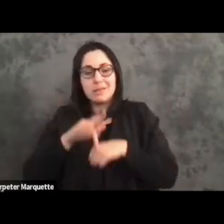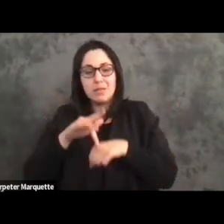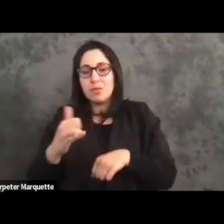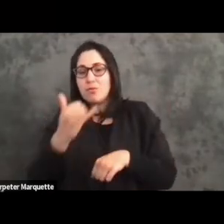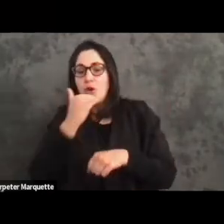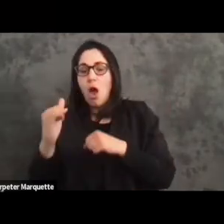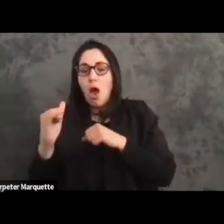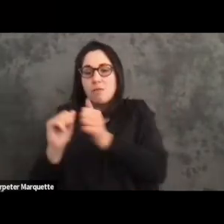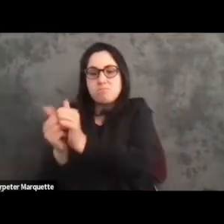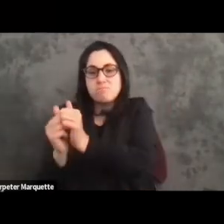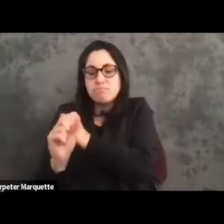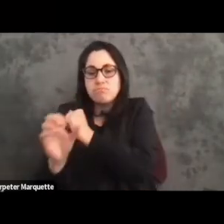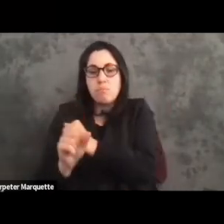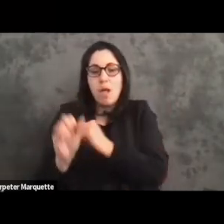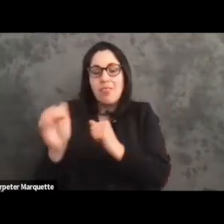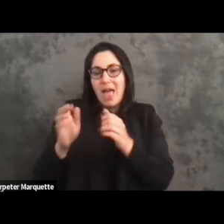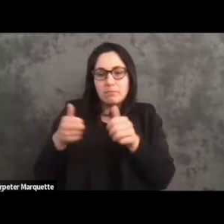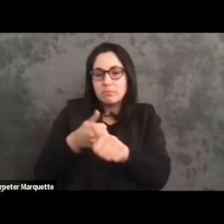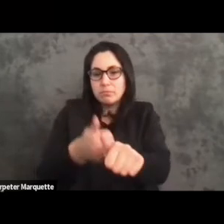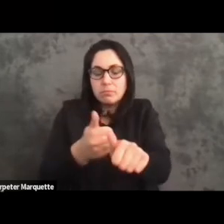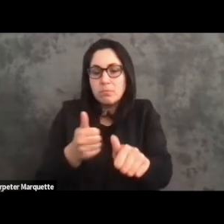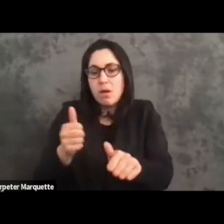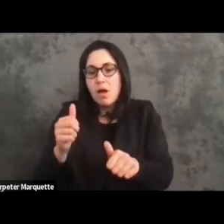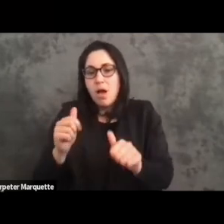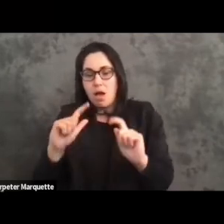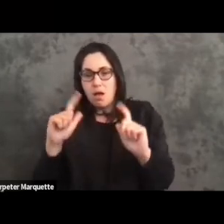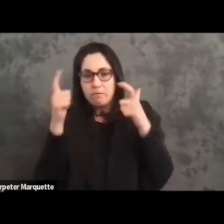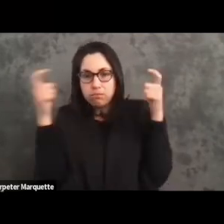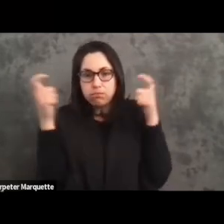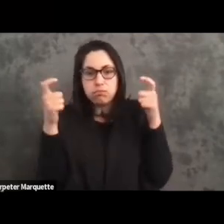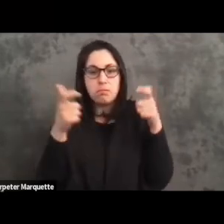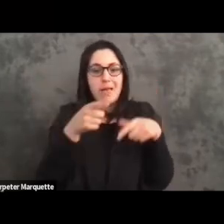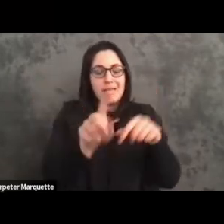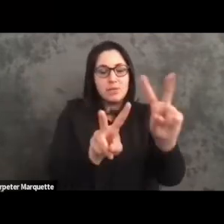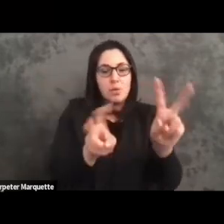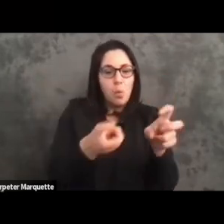being flippant and racist, obsessed with the wrong campaign, the trail of